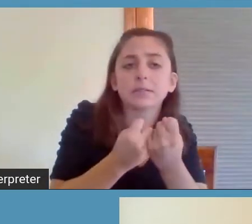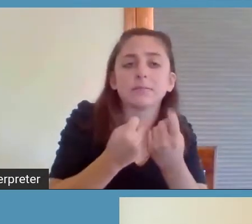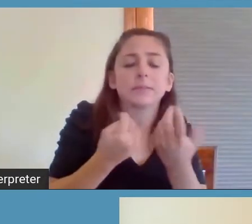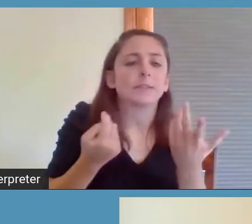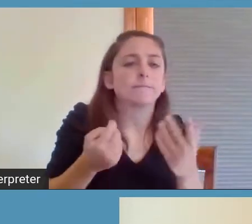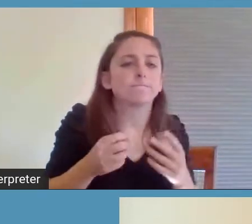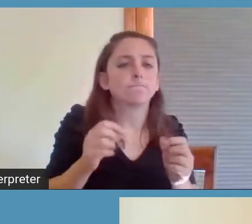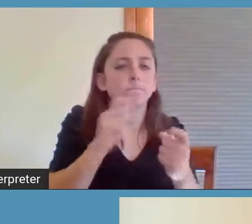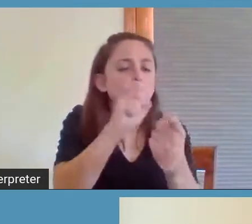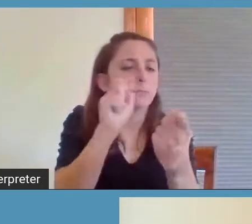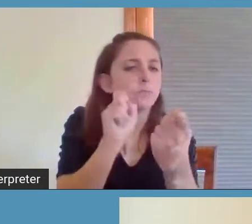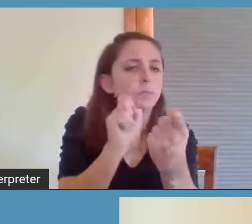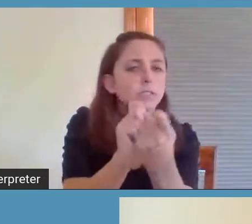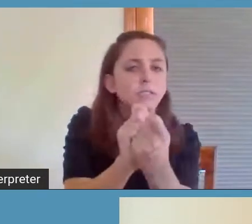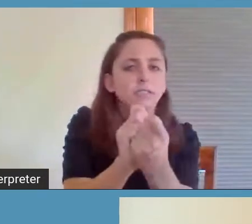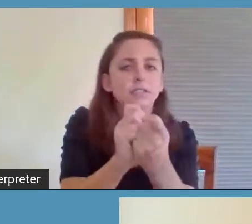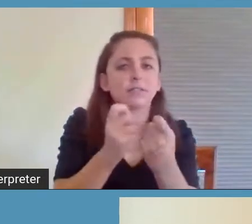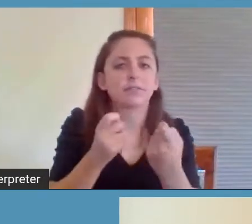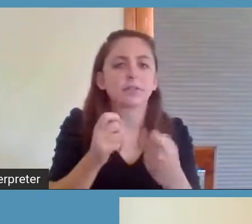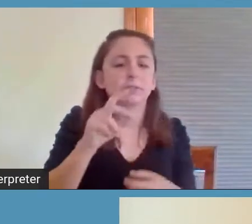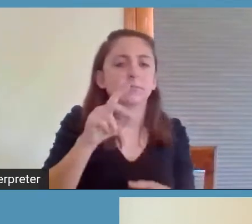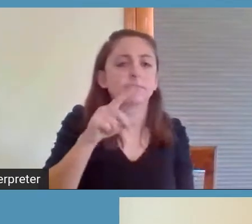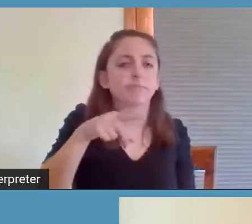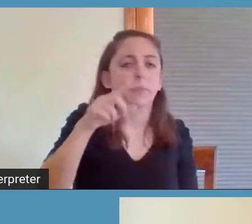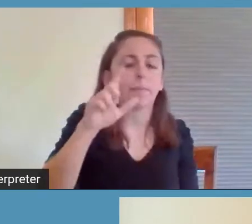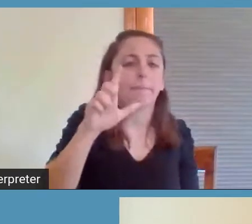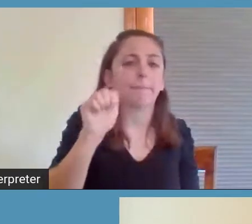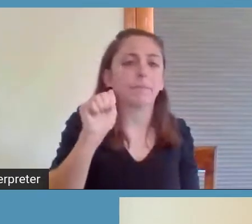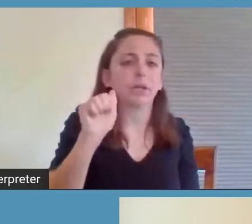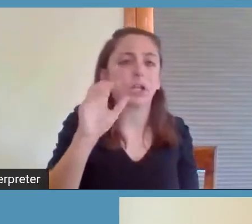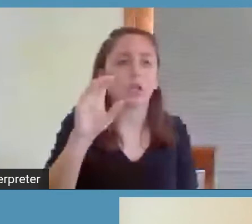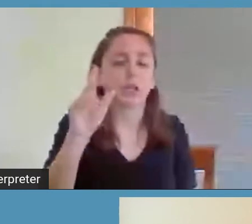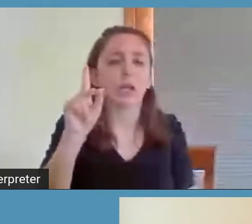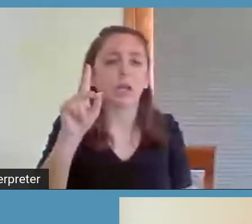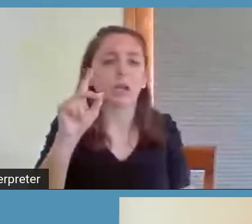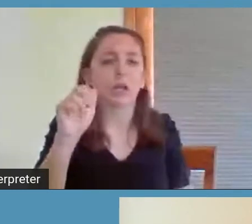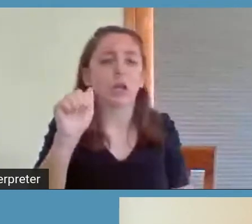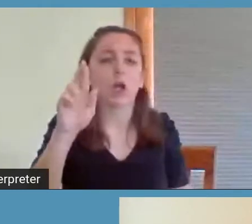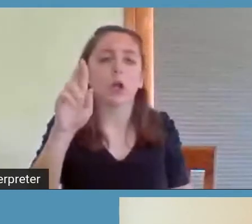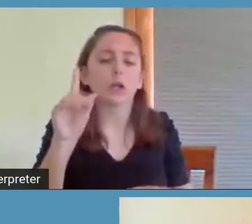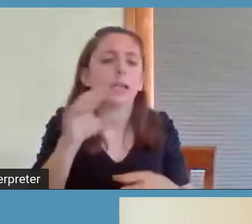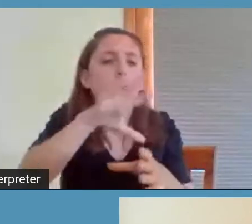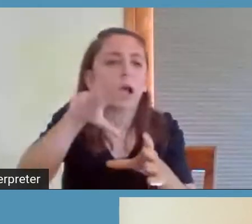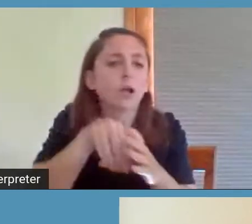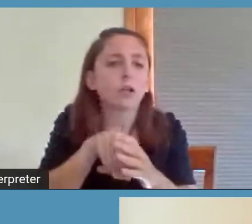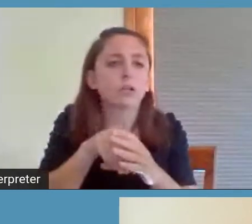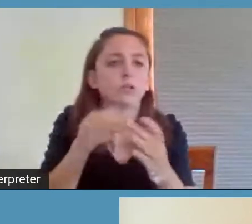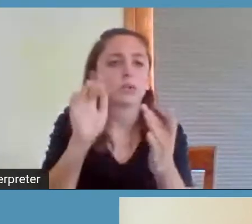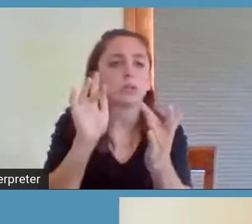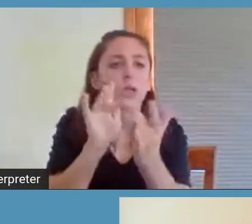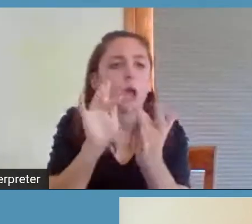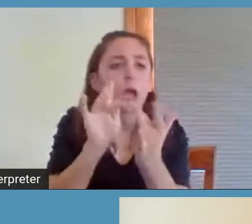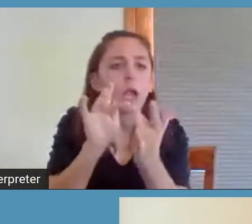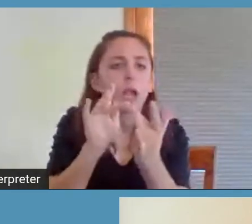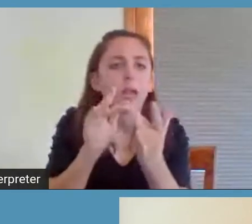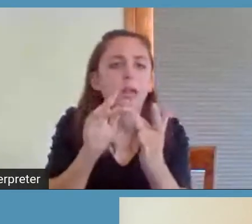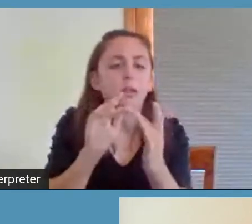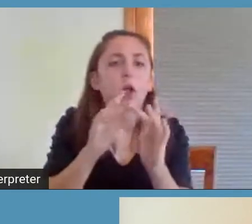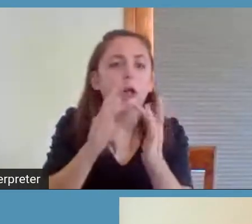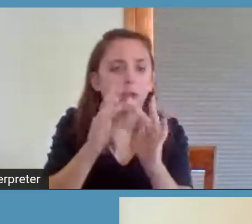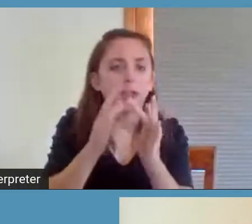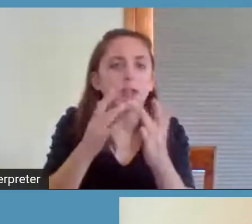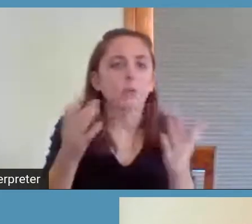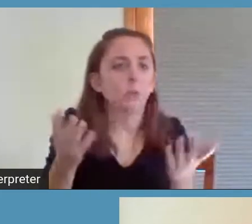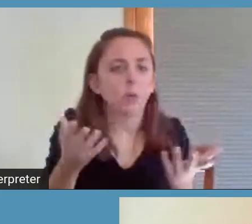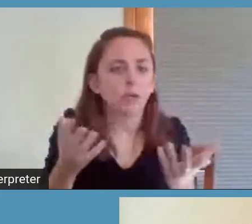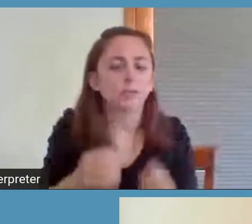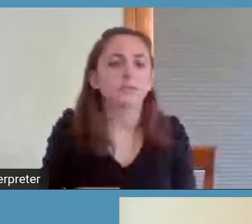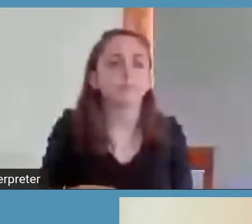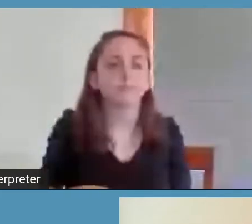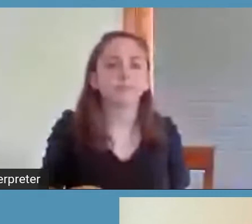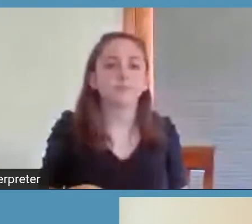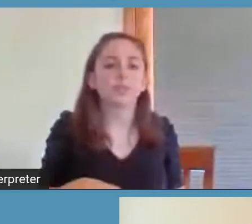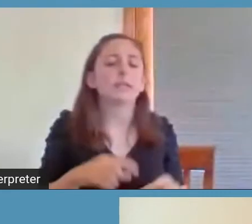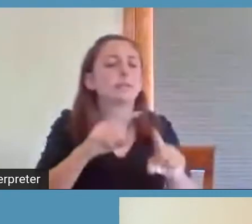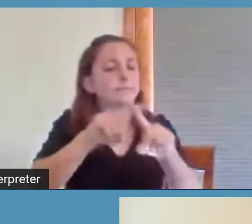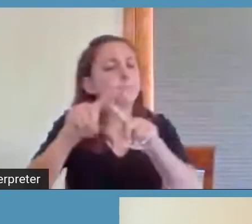on a placard what you would include digitally um there was a difference in um for a [ __ ] matrix